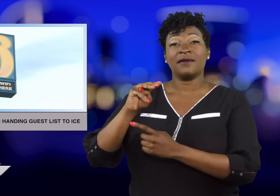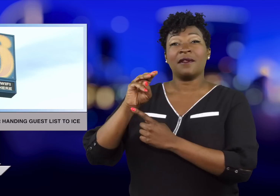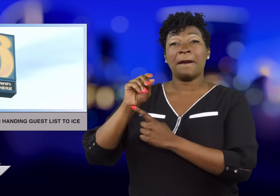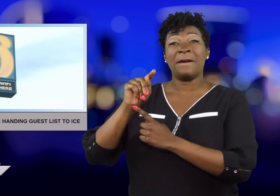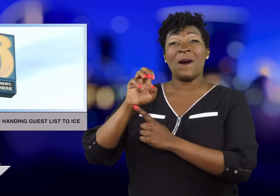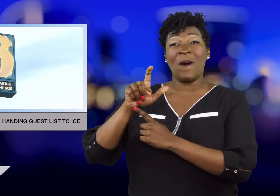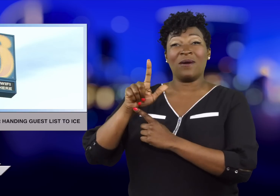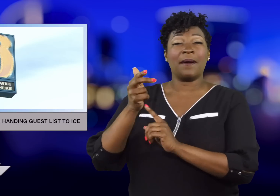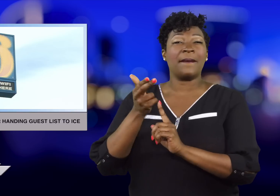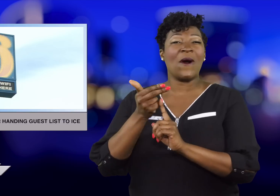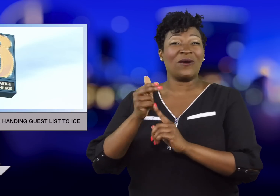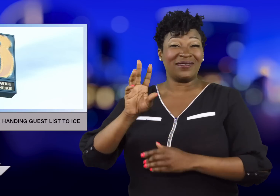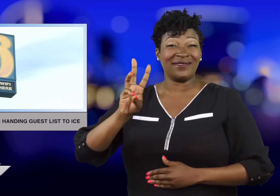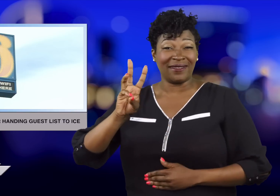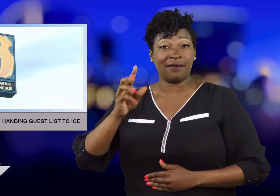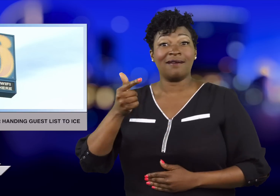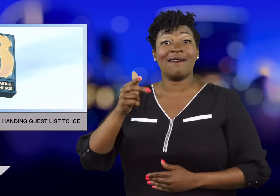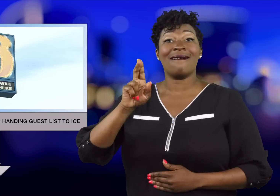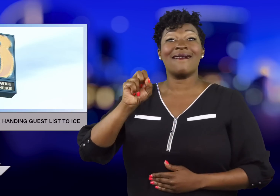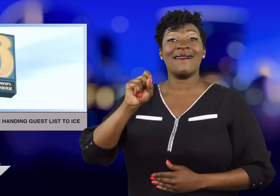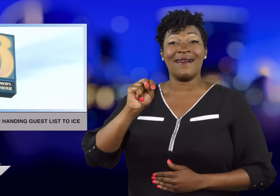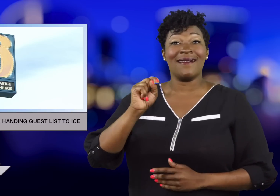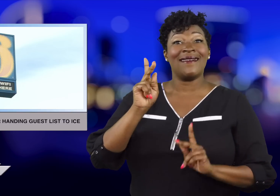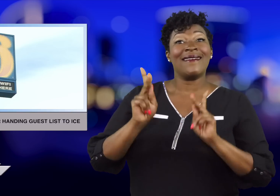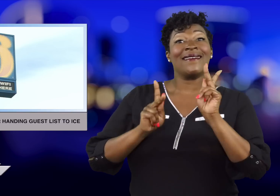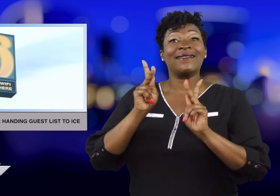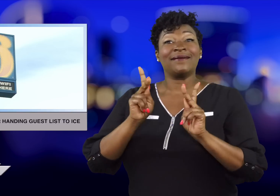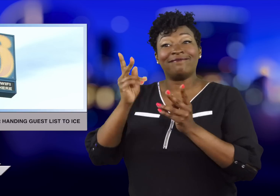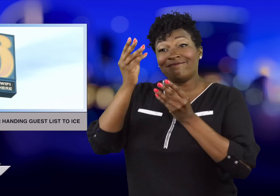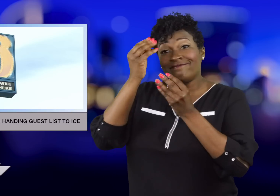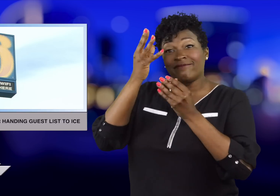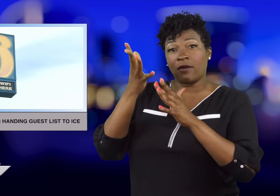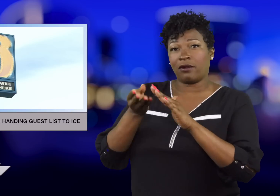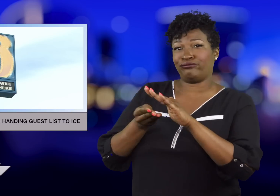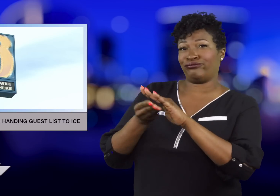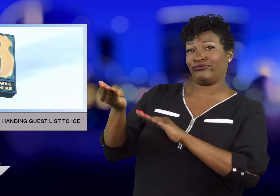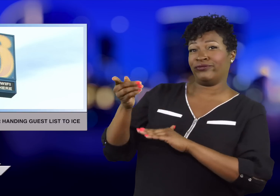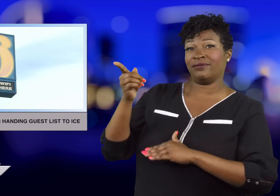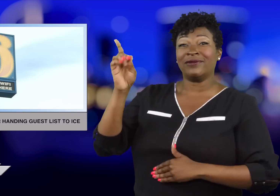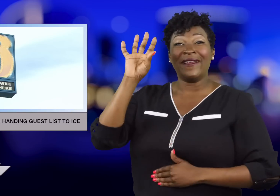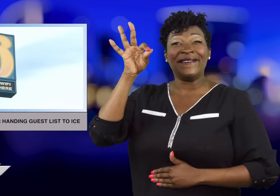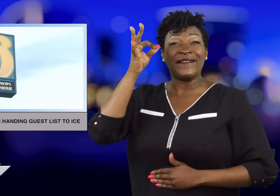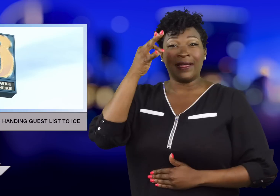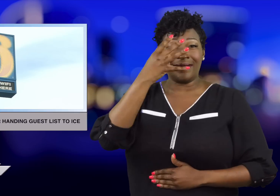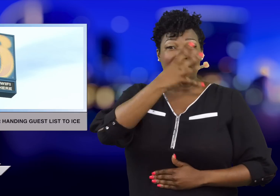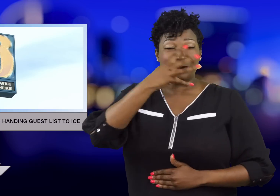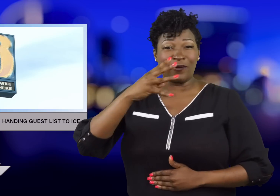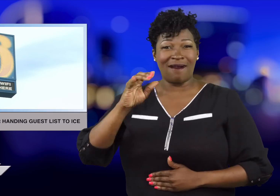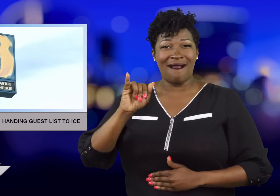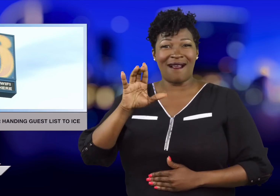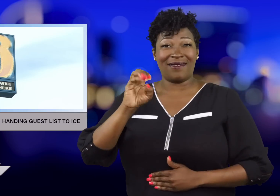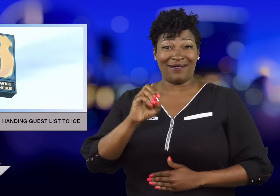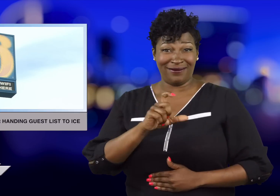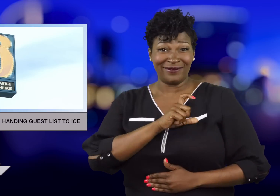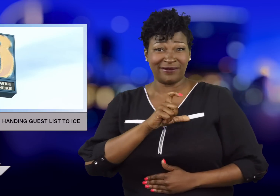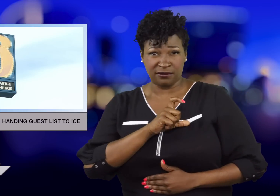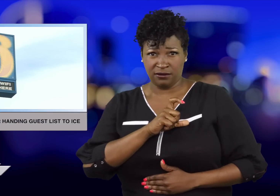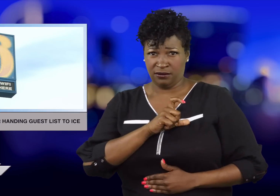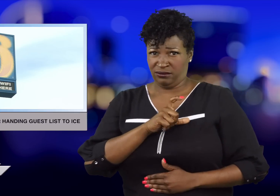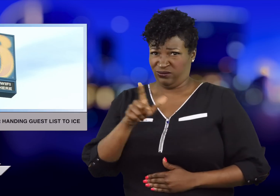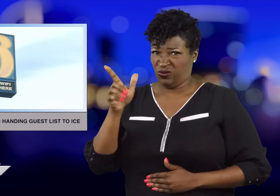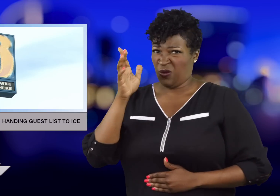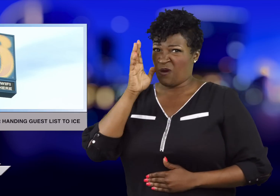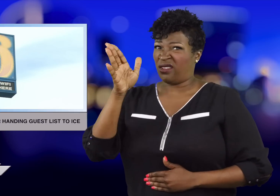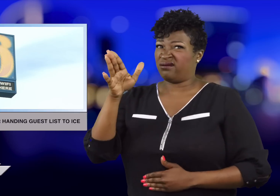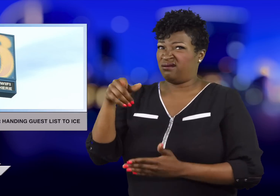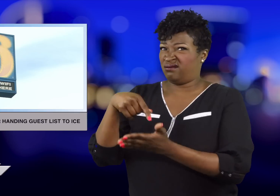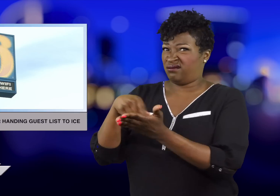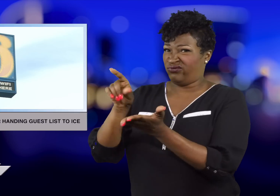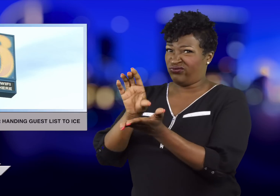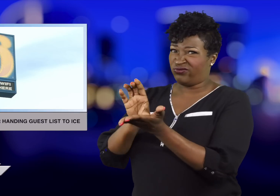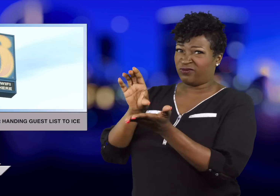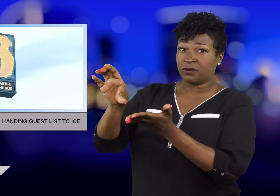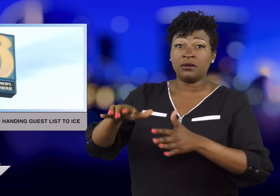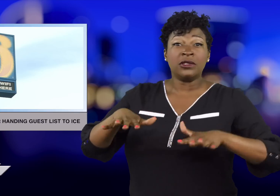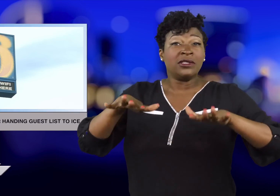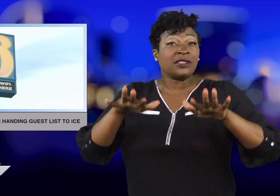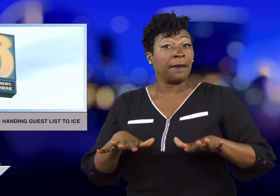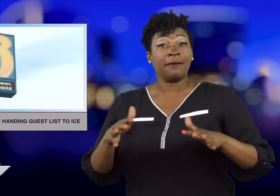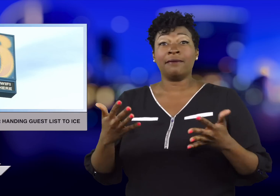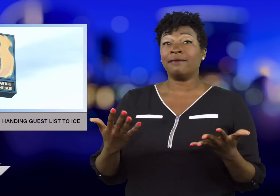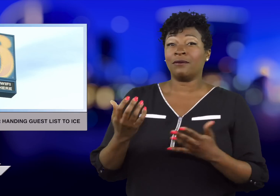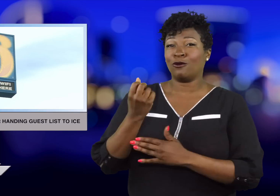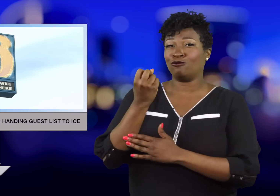Motel 6 will pay a $12 million settlement after giving guest information to federal